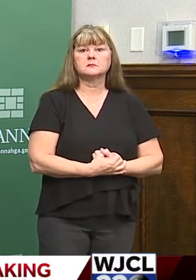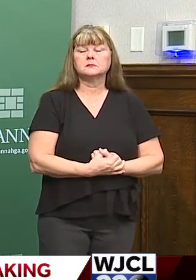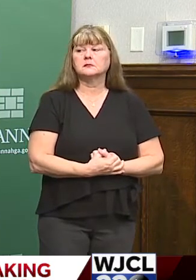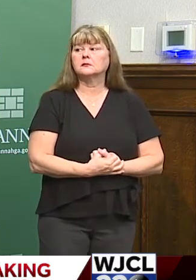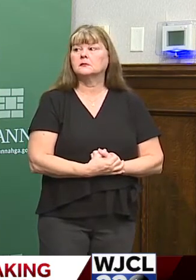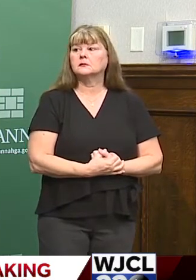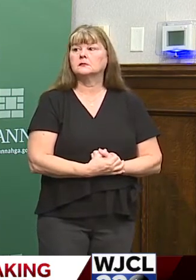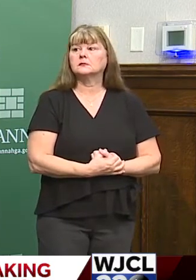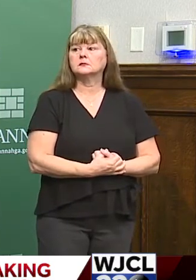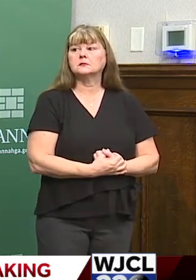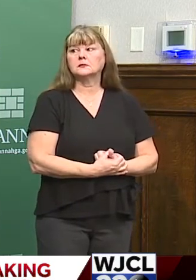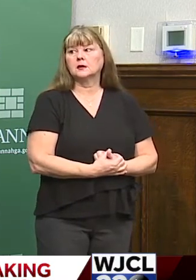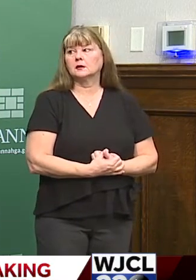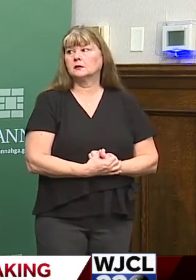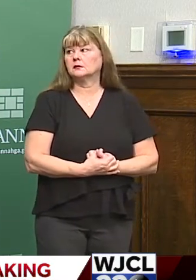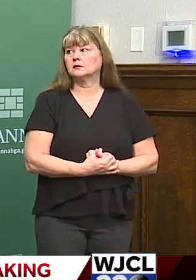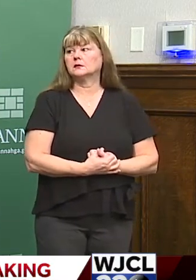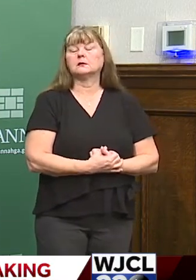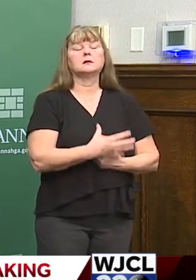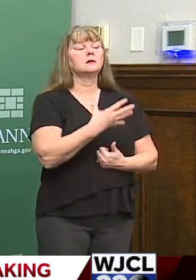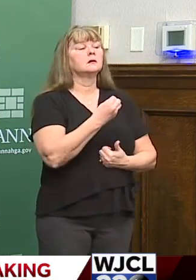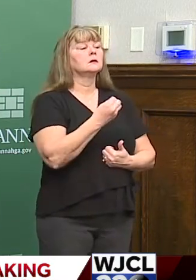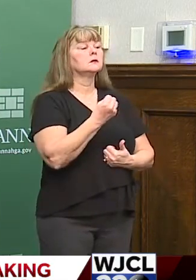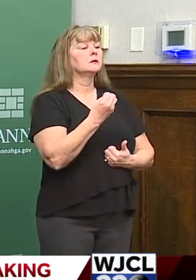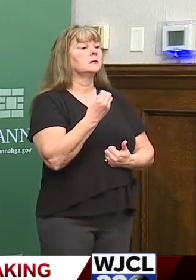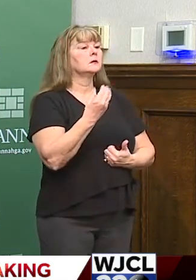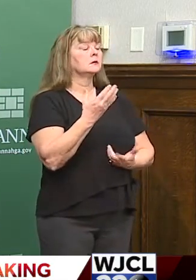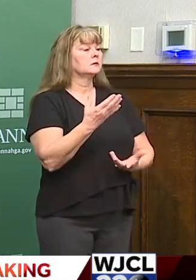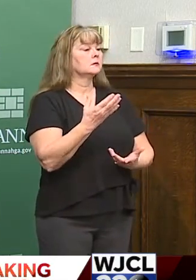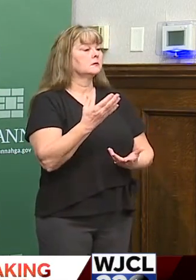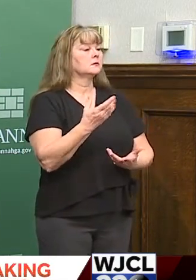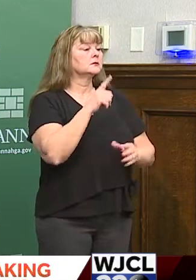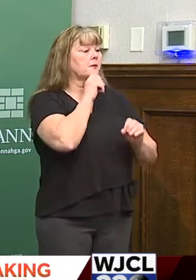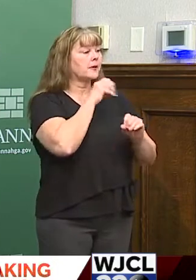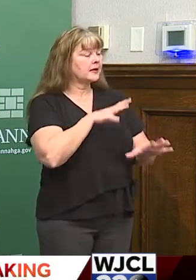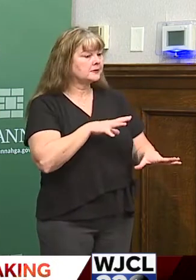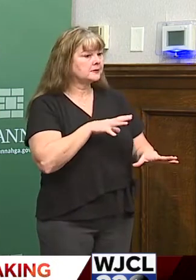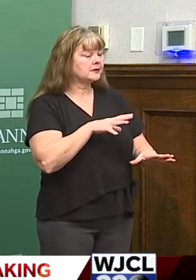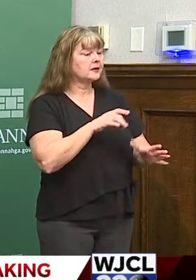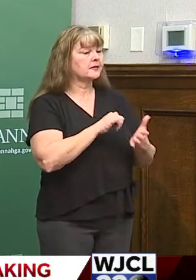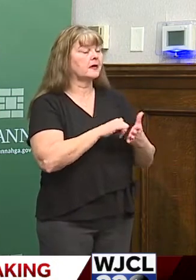ANYTHING ELSE?